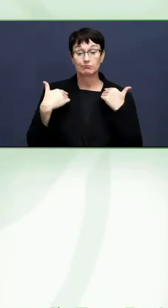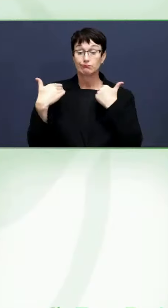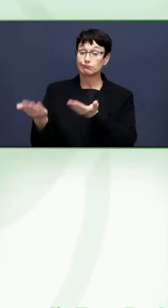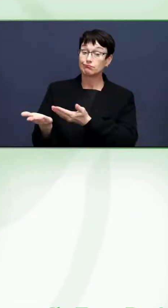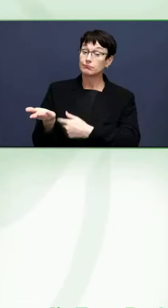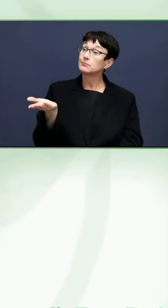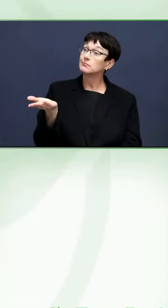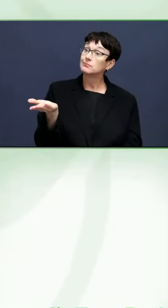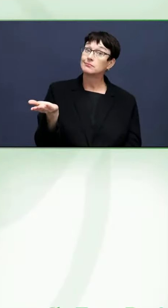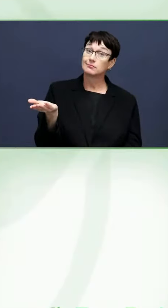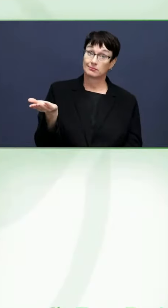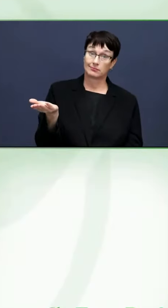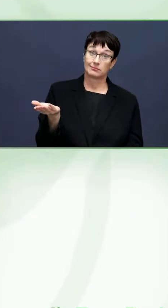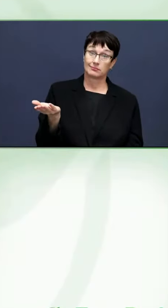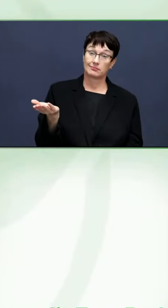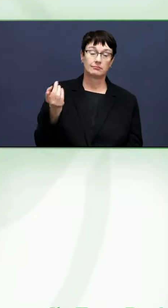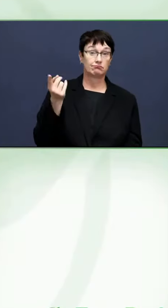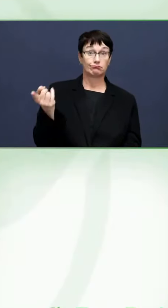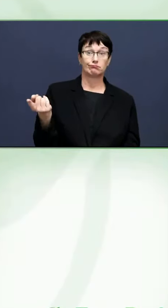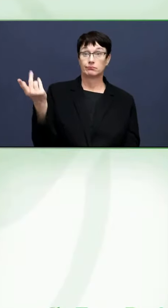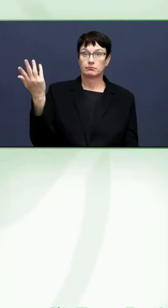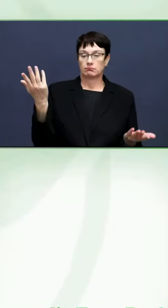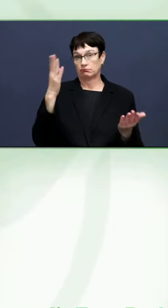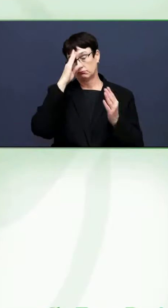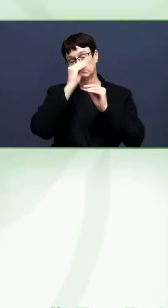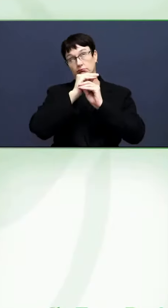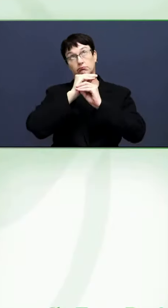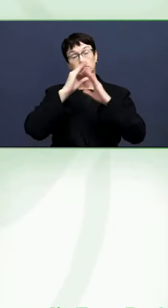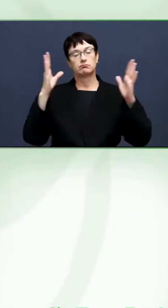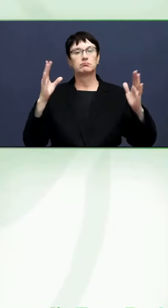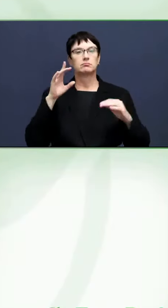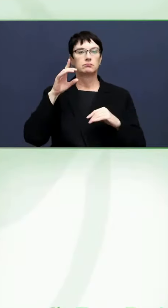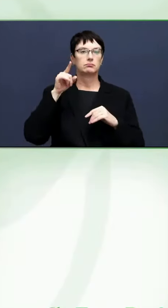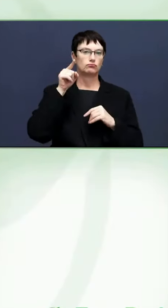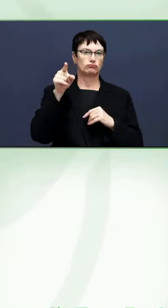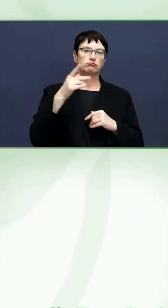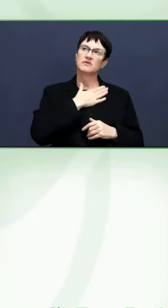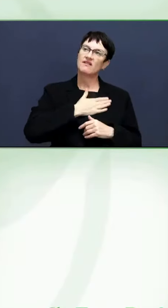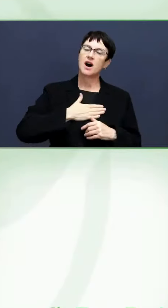What is the benefit for you being zero project?